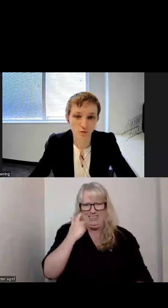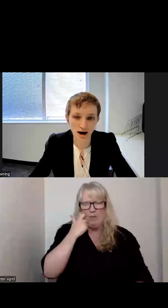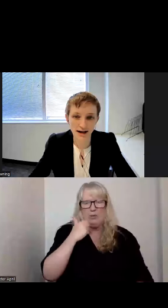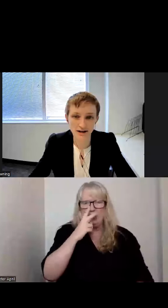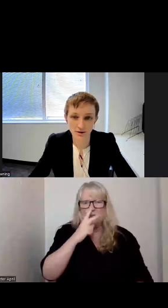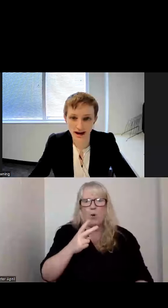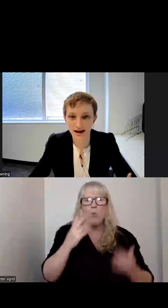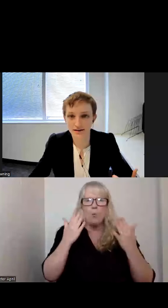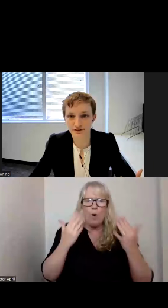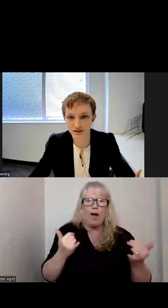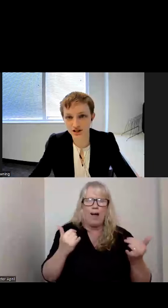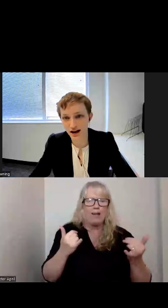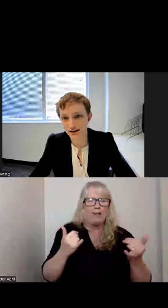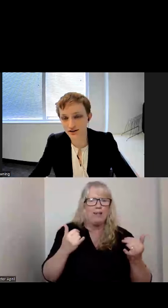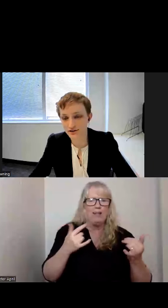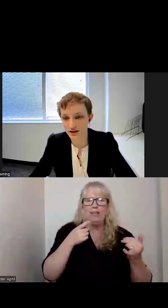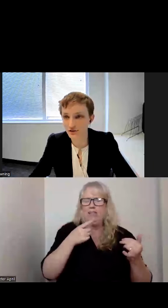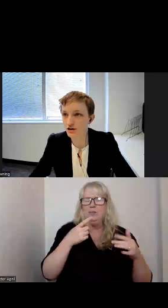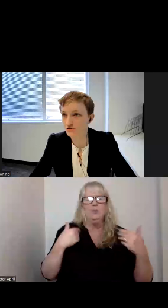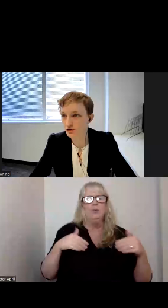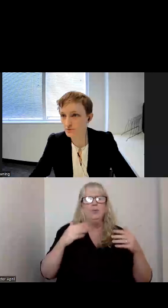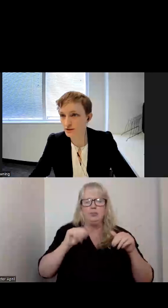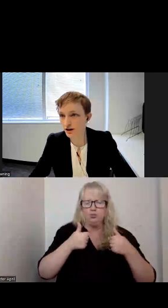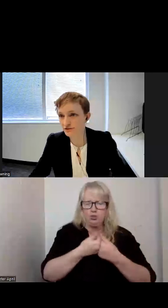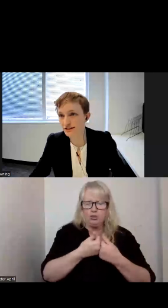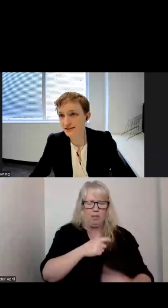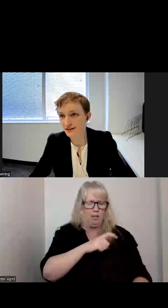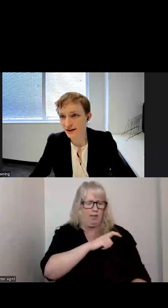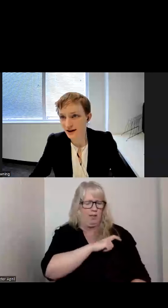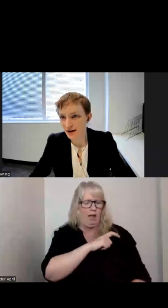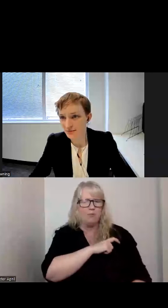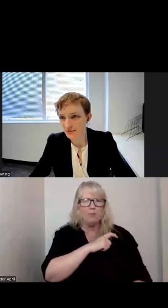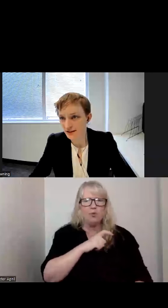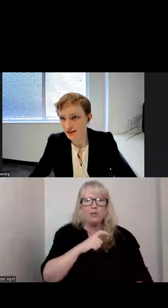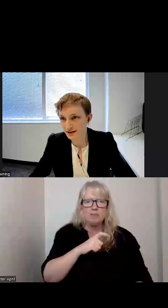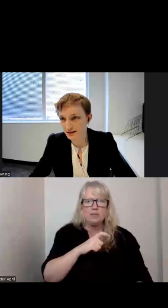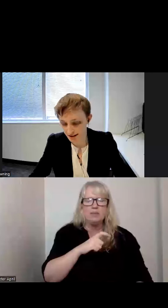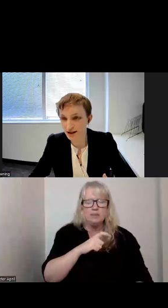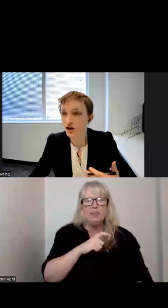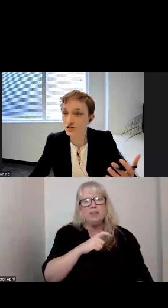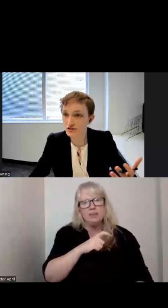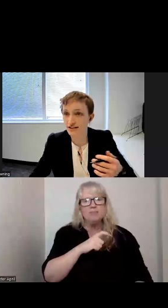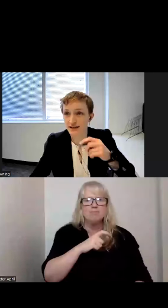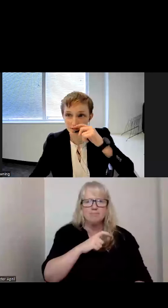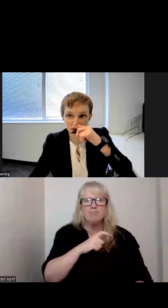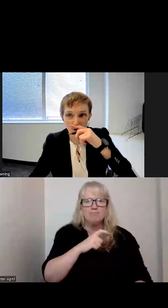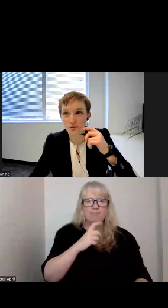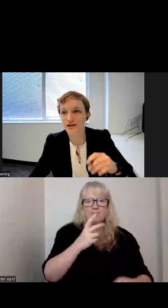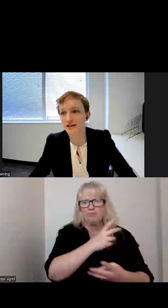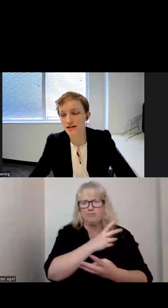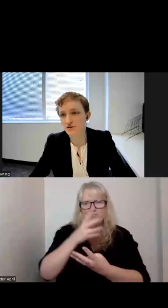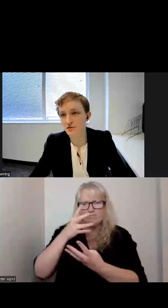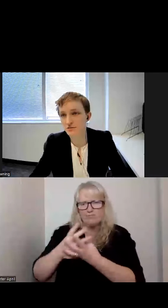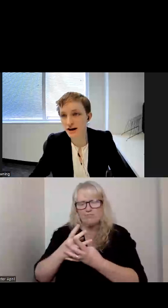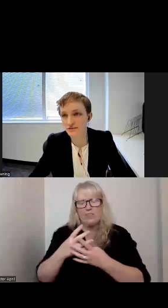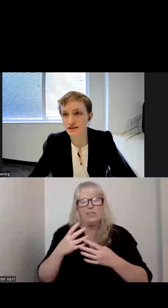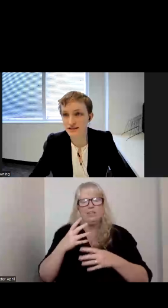WHY WE HAVE THIS CHALLENGE OF LAW ENFORCEMENT AND OFTEN INCARCERATED AN INDIVIDUAL RATHER THAN